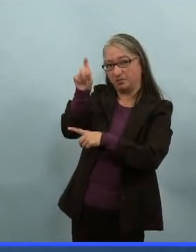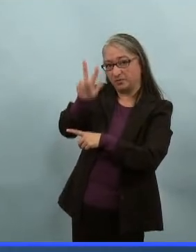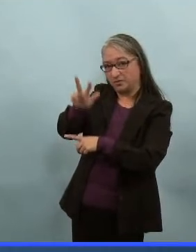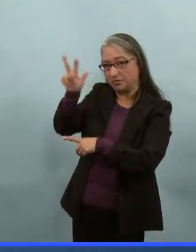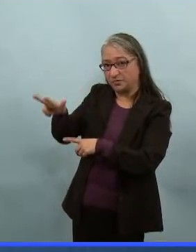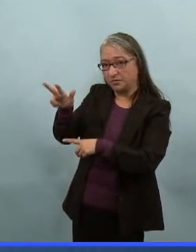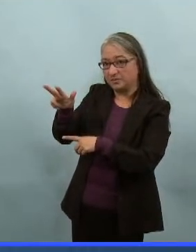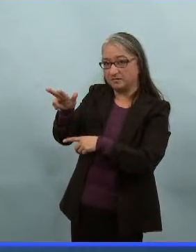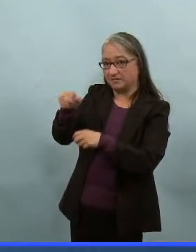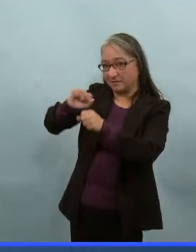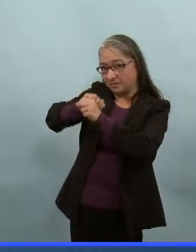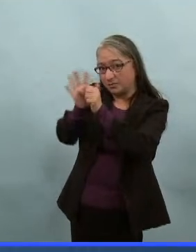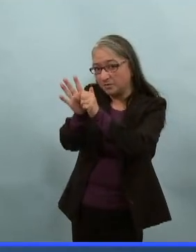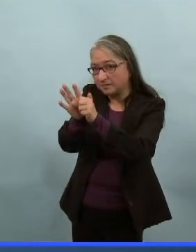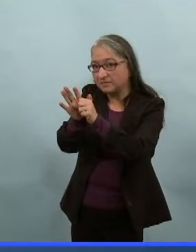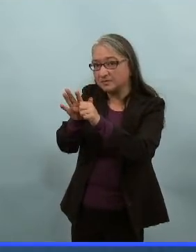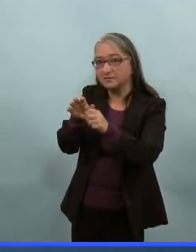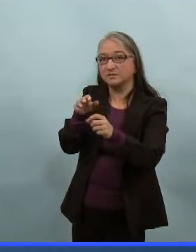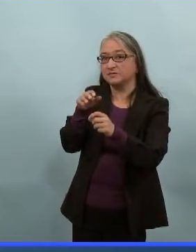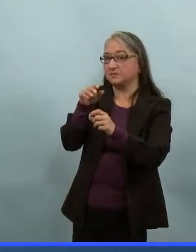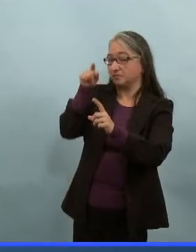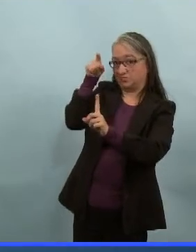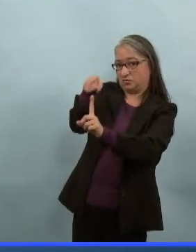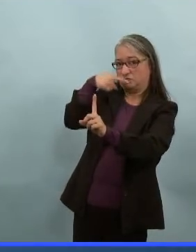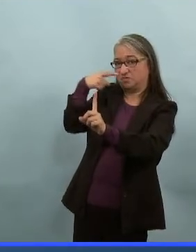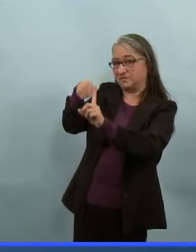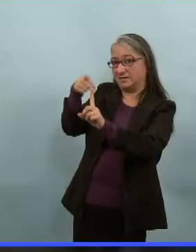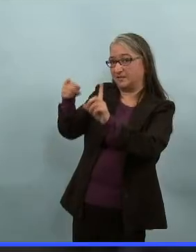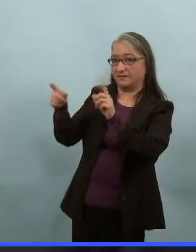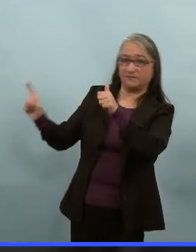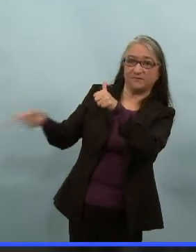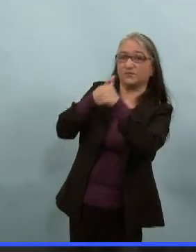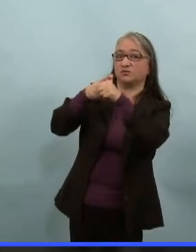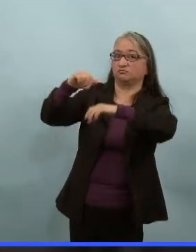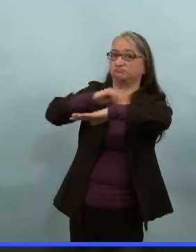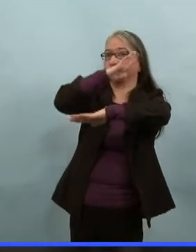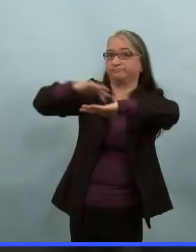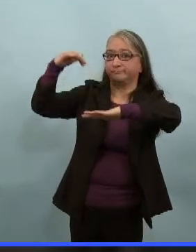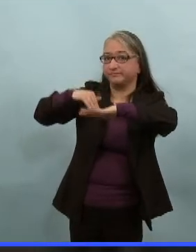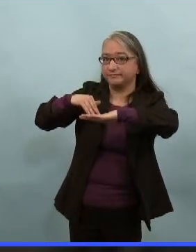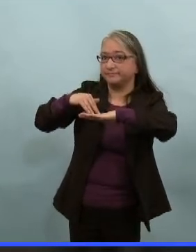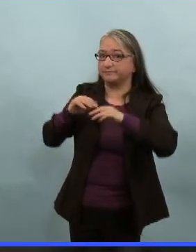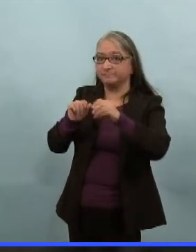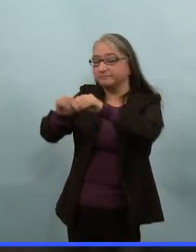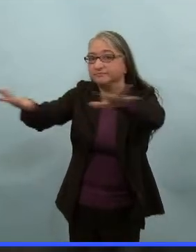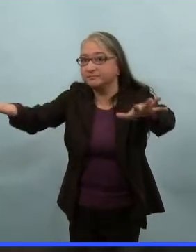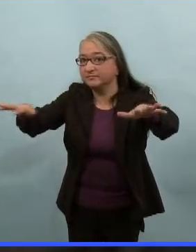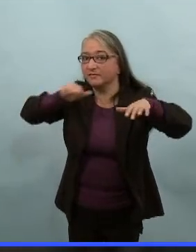testing happening is rapid tests so a lot of those samples that come from first nations communities